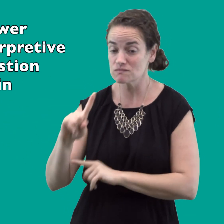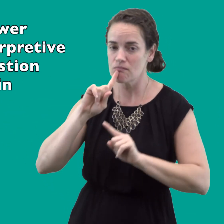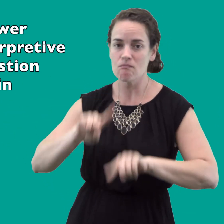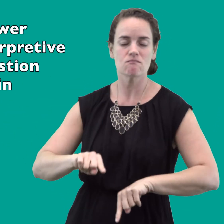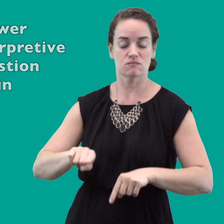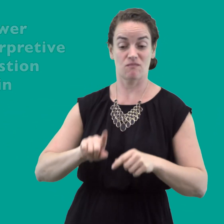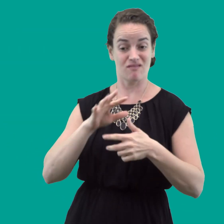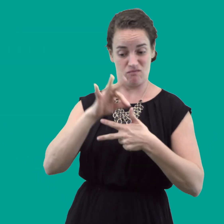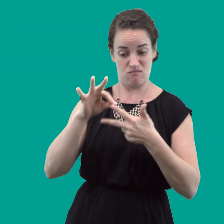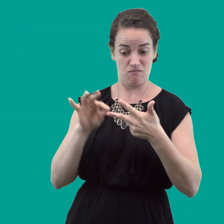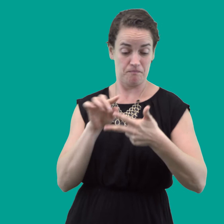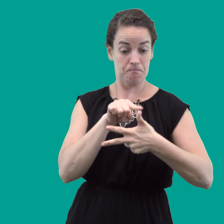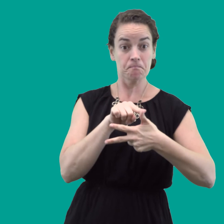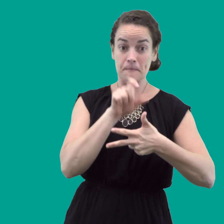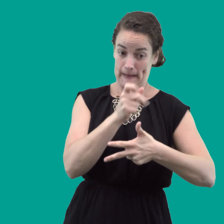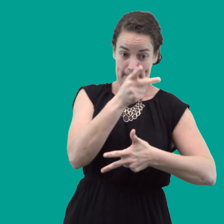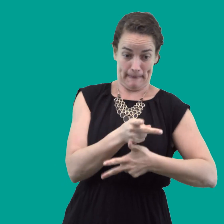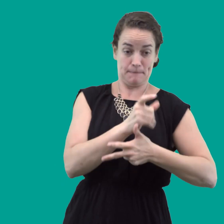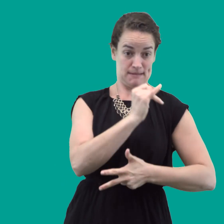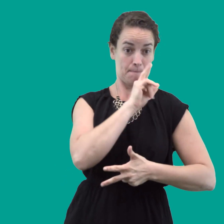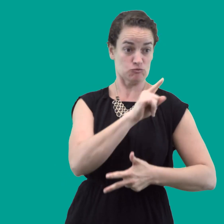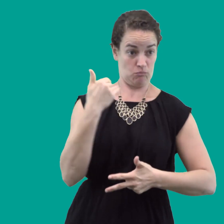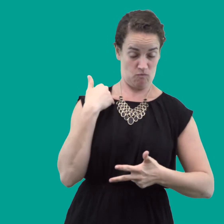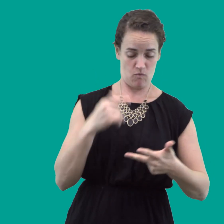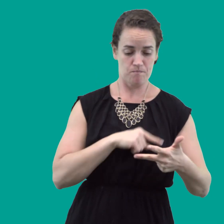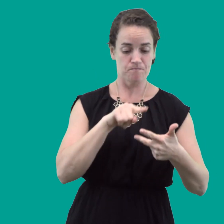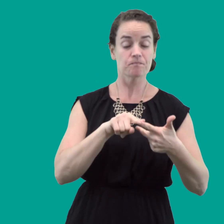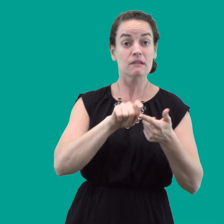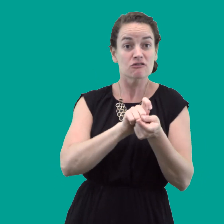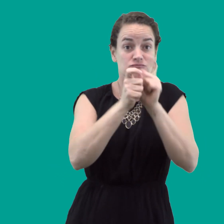The students have three choices, they can keep the answer the same as before